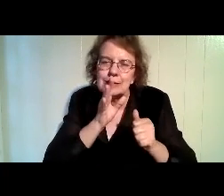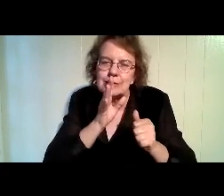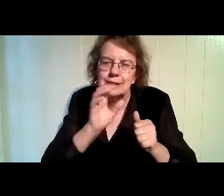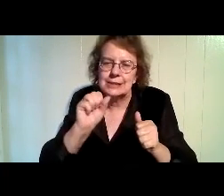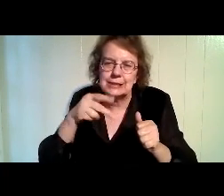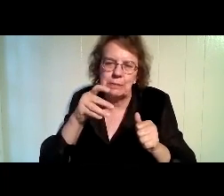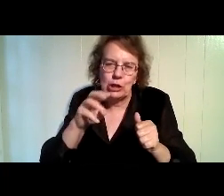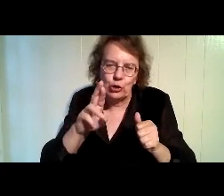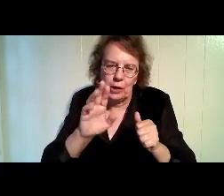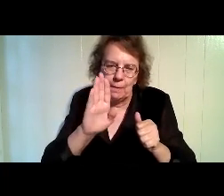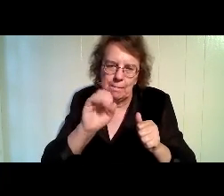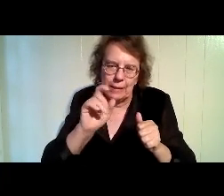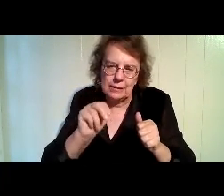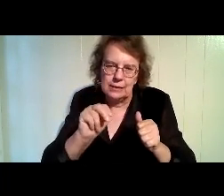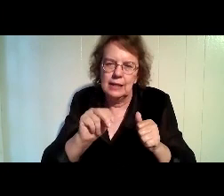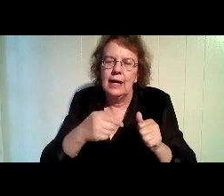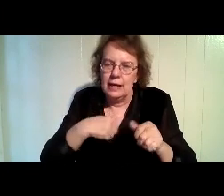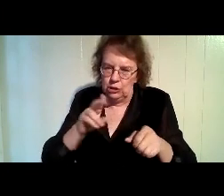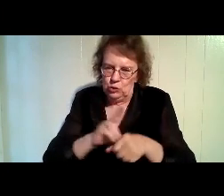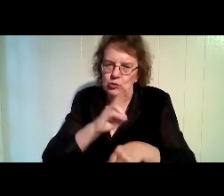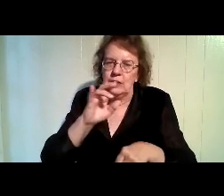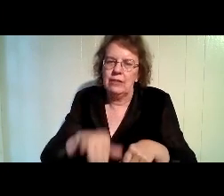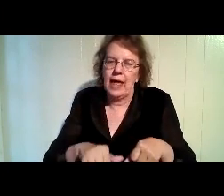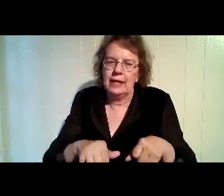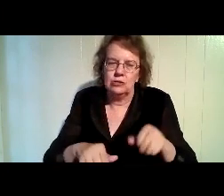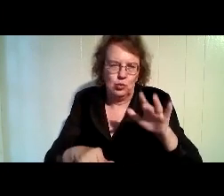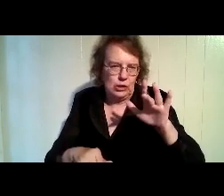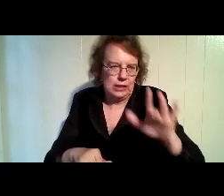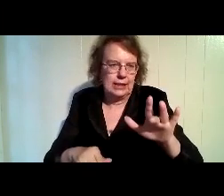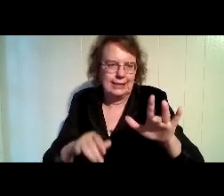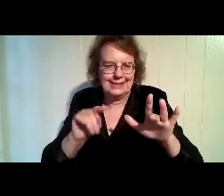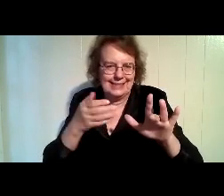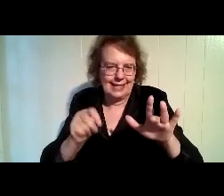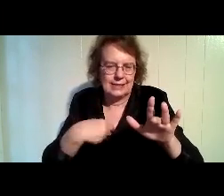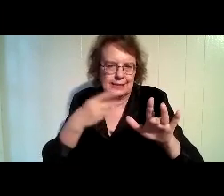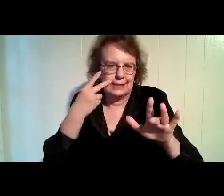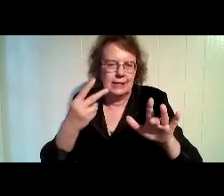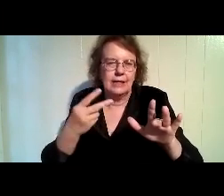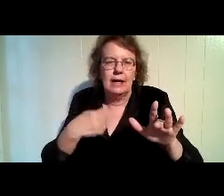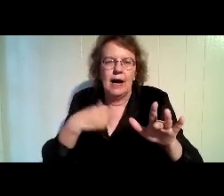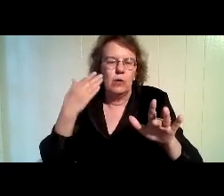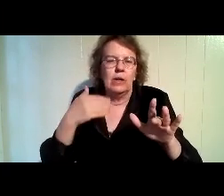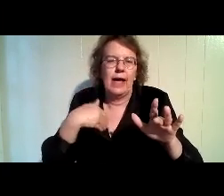And I can use this button to just click on text that I see. So I'll have it read, for instance, this paragraph right here.